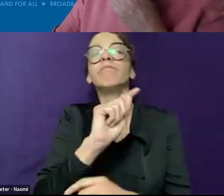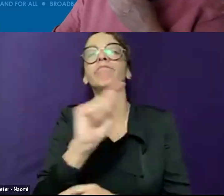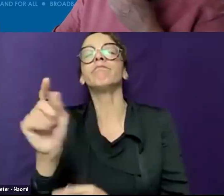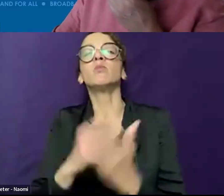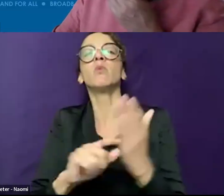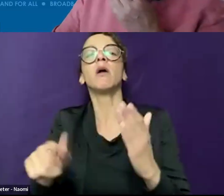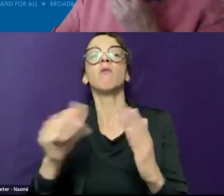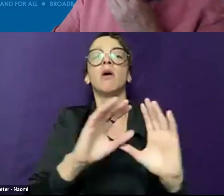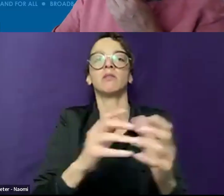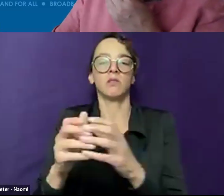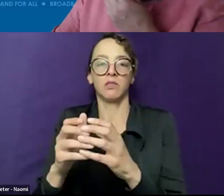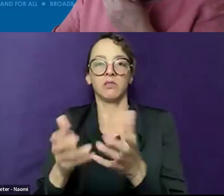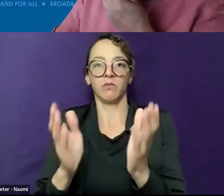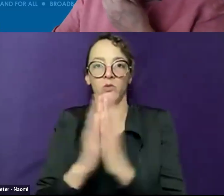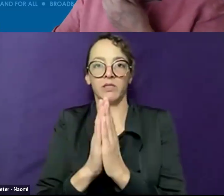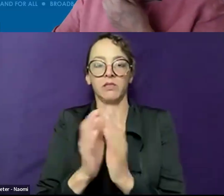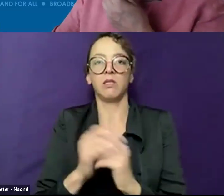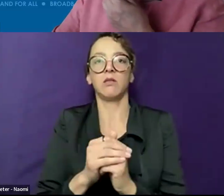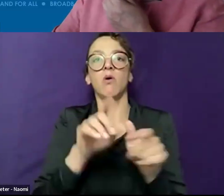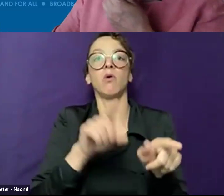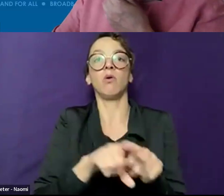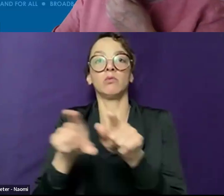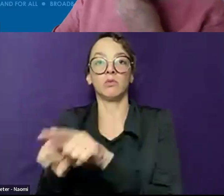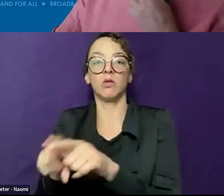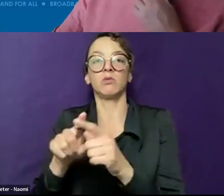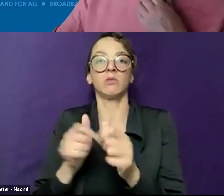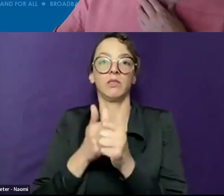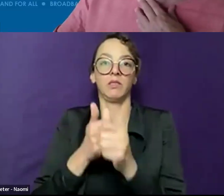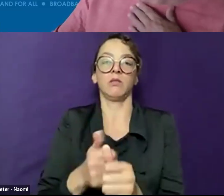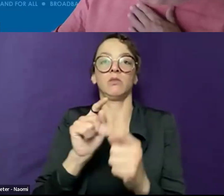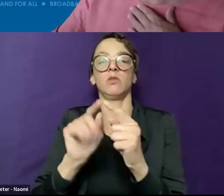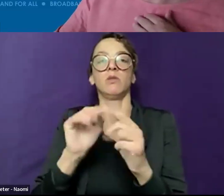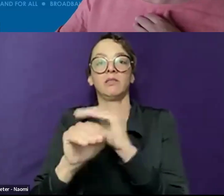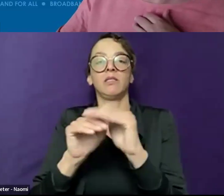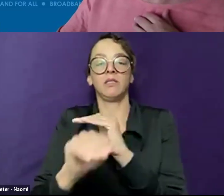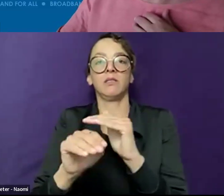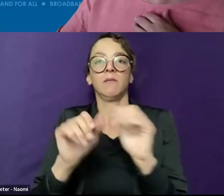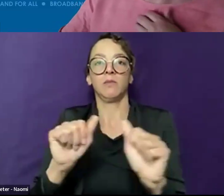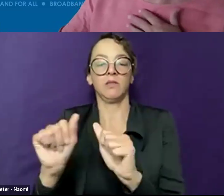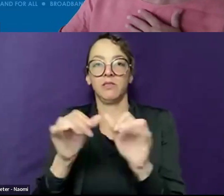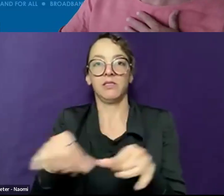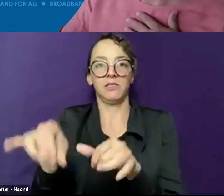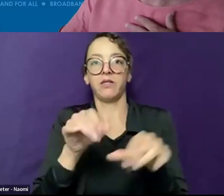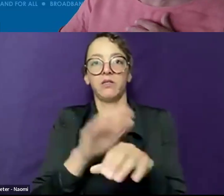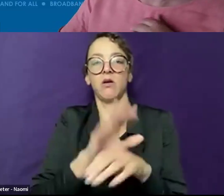and also to adhere to the accessibility standards on our website. I think one suggestion I would